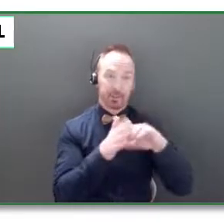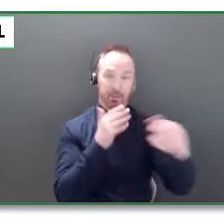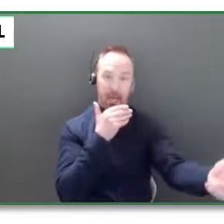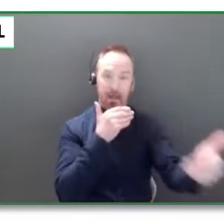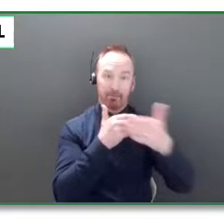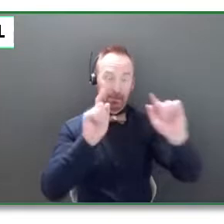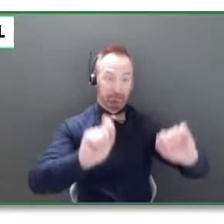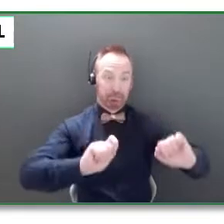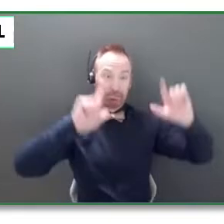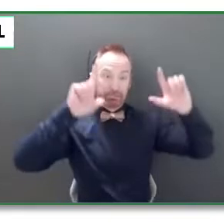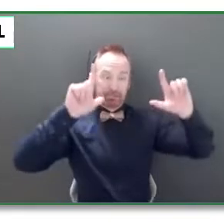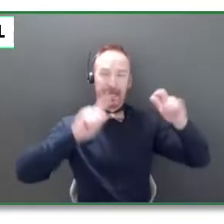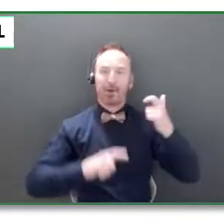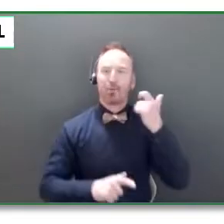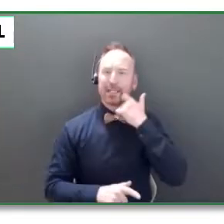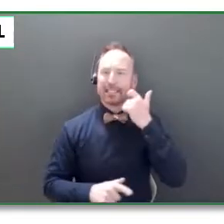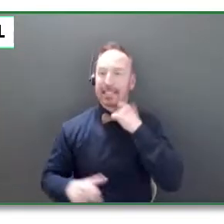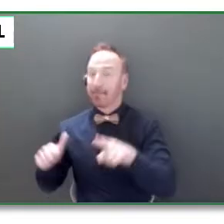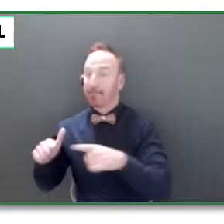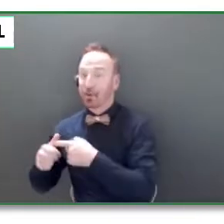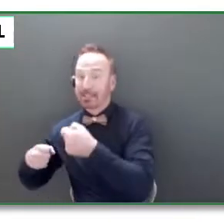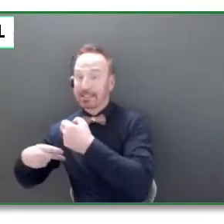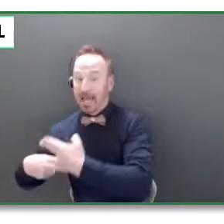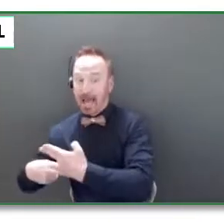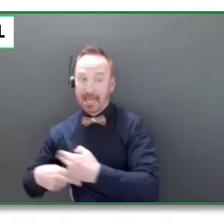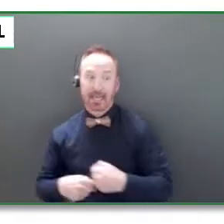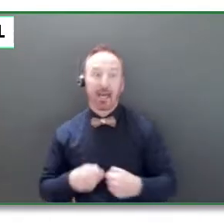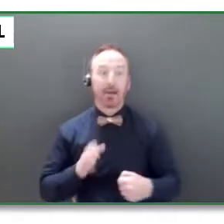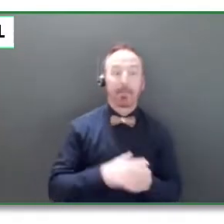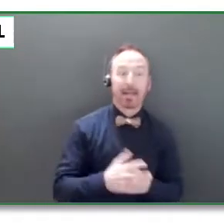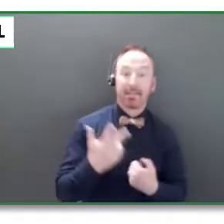A three-wheel hand cycle leading two wheeled mountain bikes down an inclusive